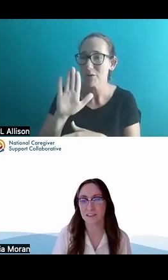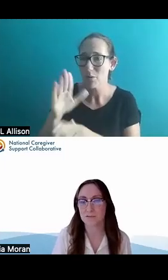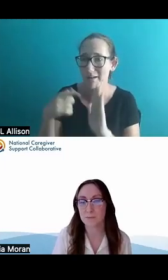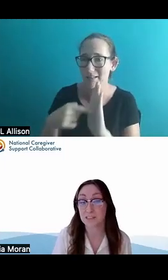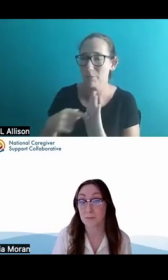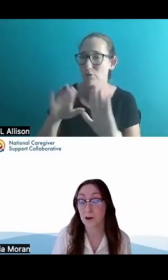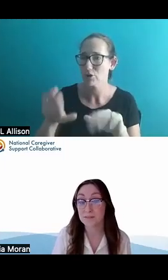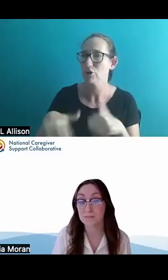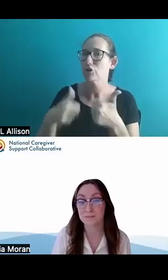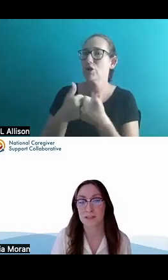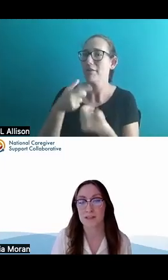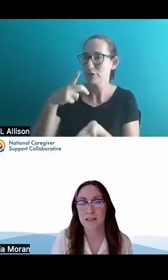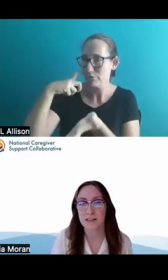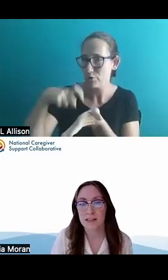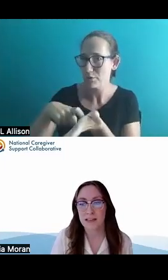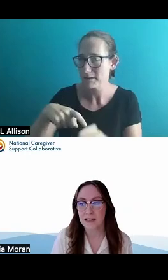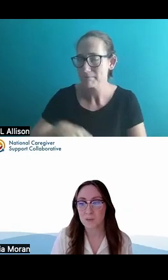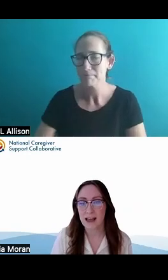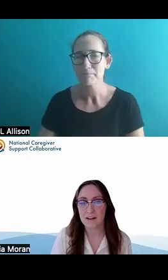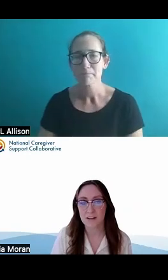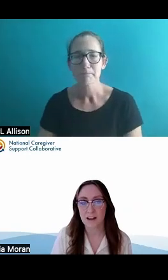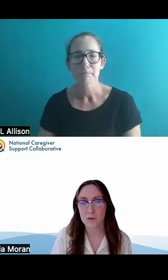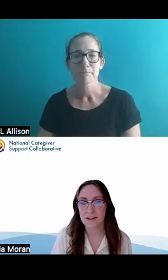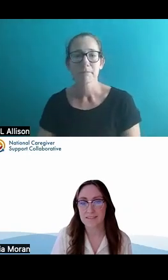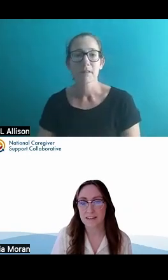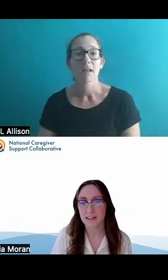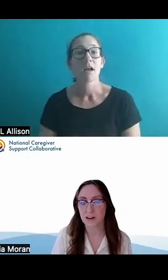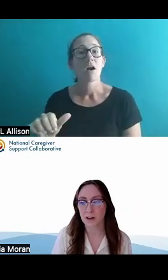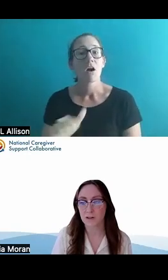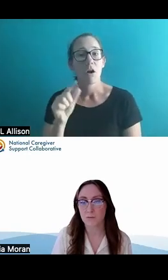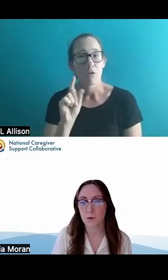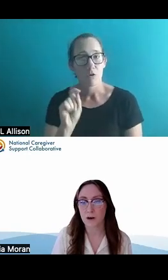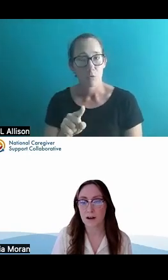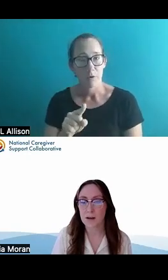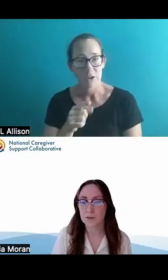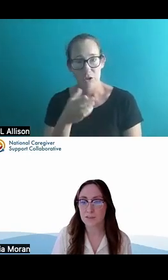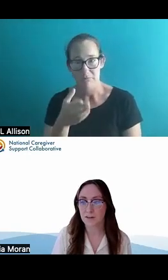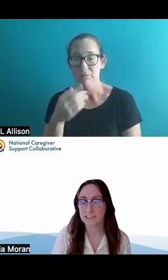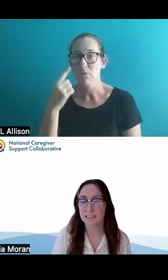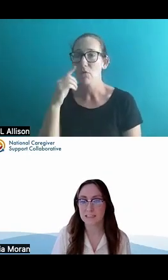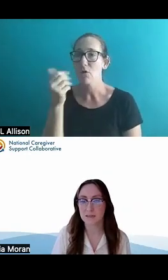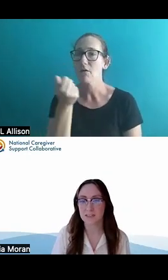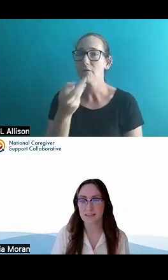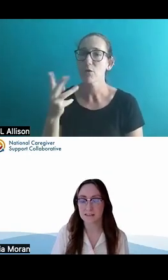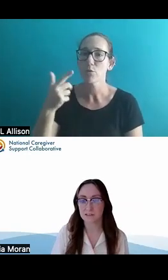you've picked up on. And we have another question here for a couple of the grantees to potentially